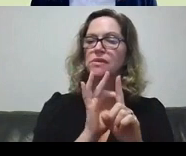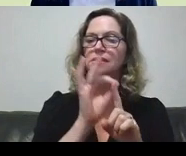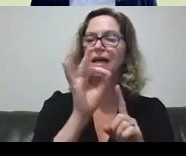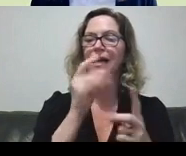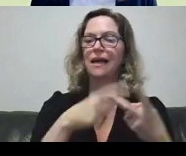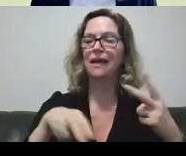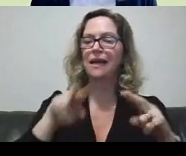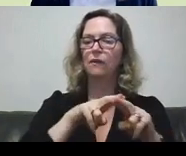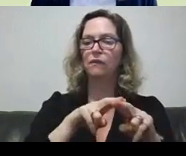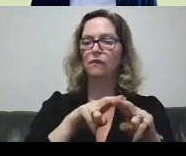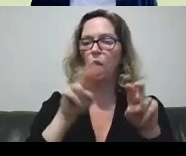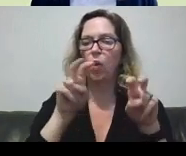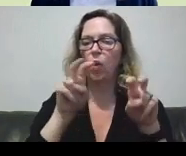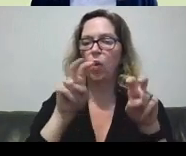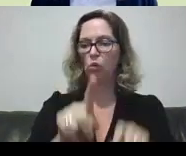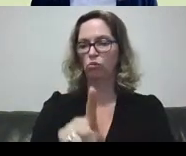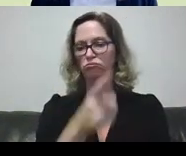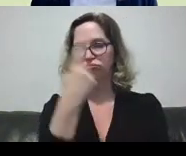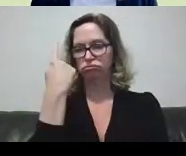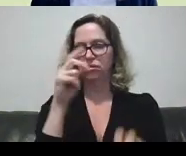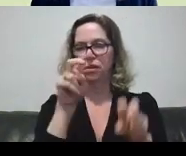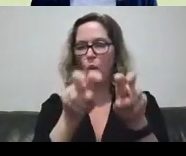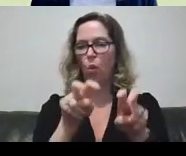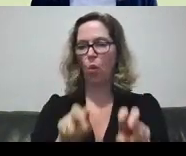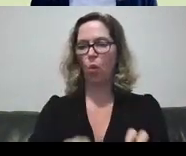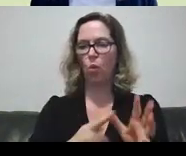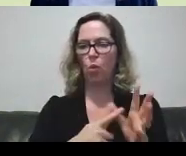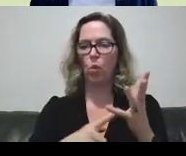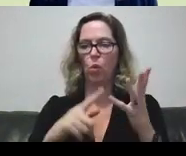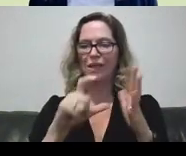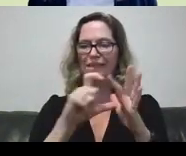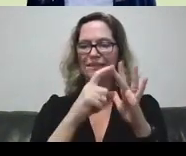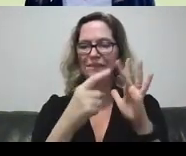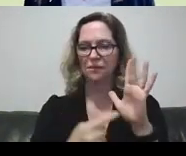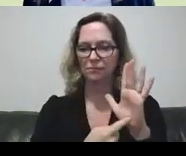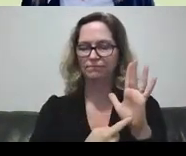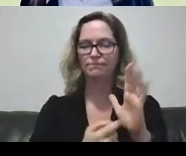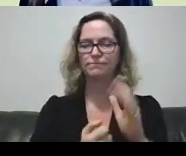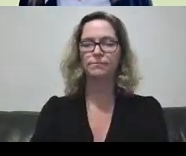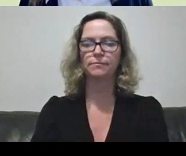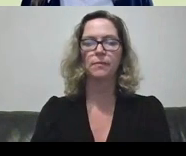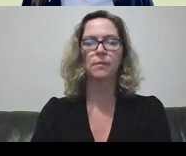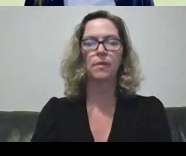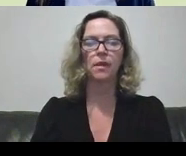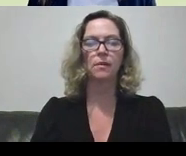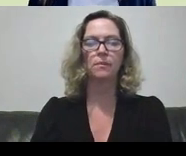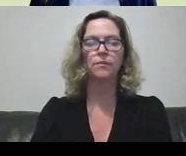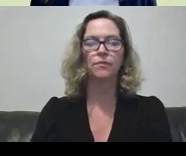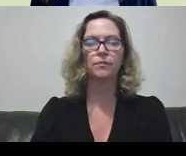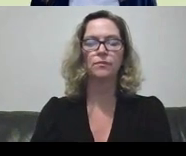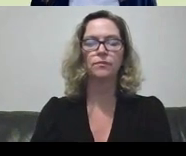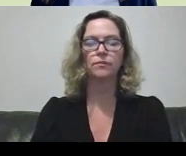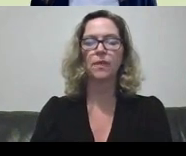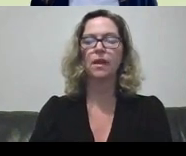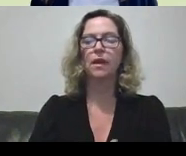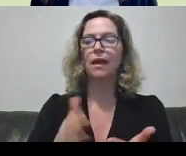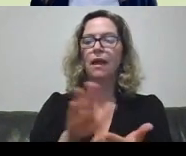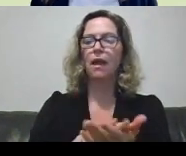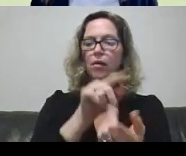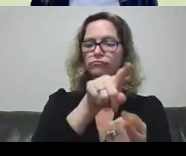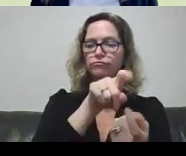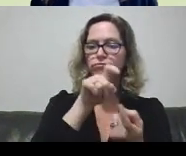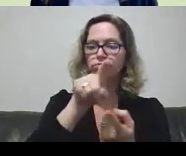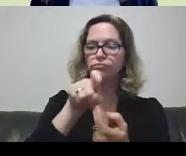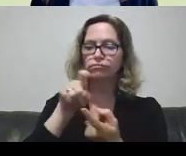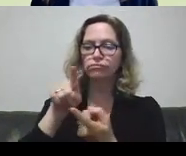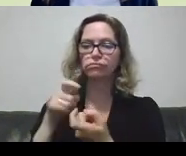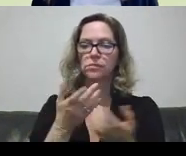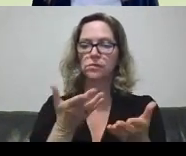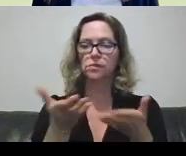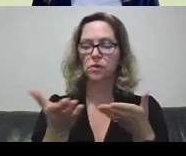way okay so preparing to engage services so obviously we've spoken about